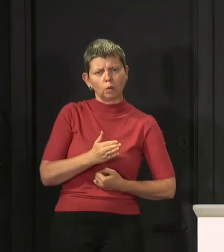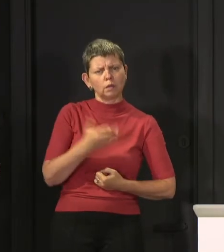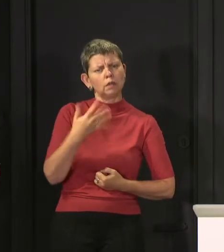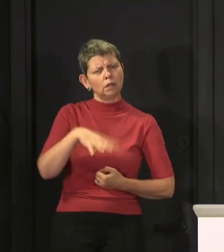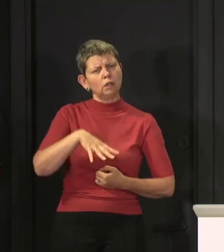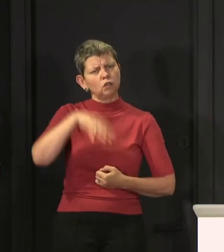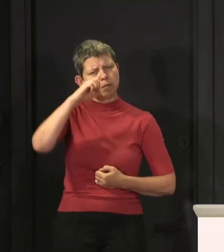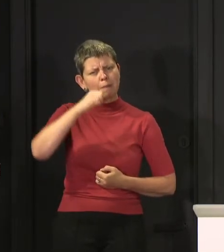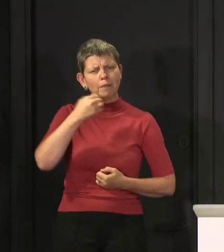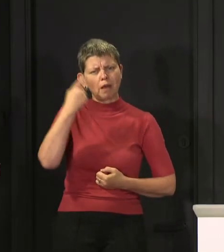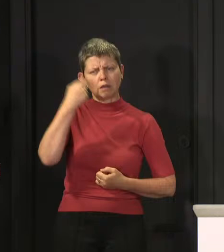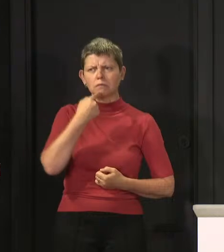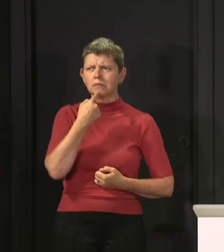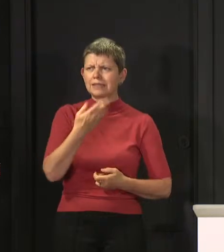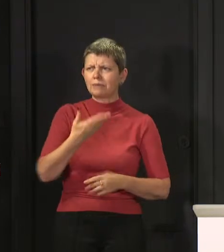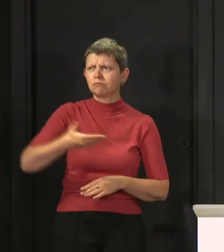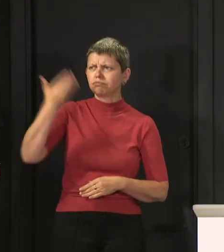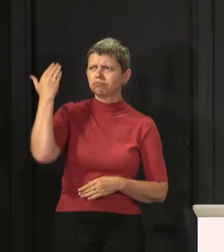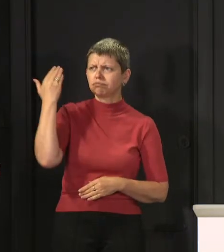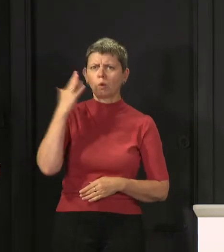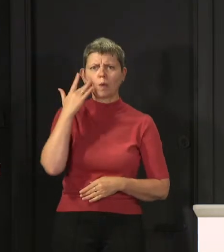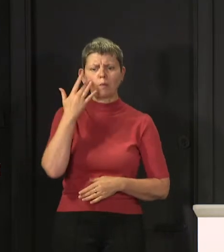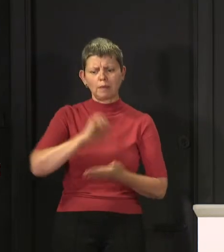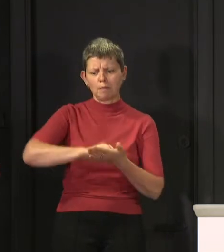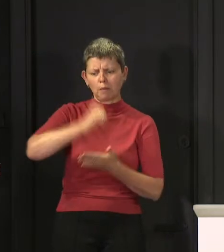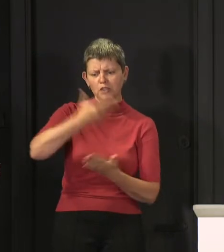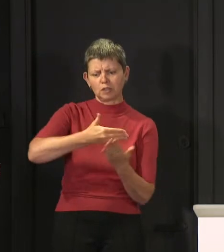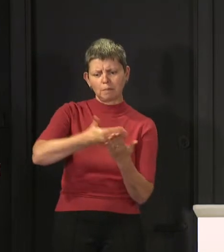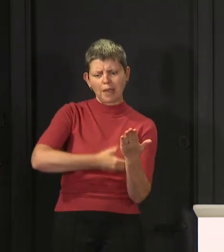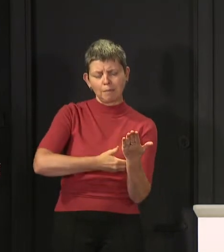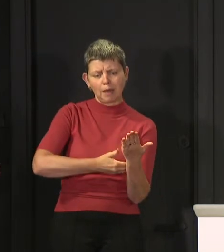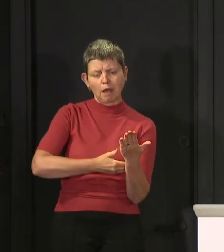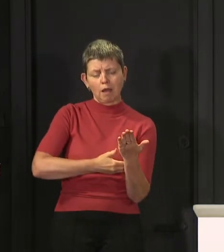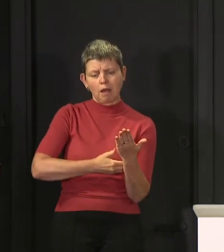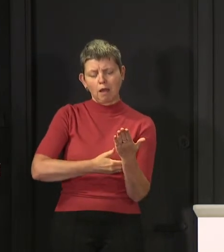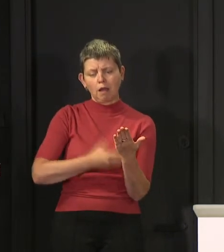we first published the paper about how we would eventually come out of lockdown, about